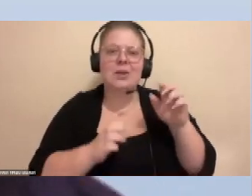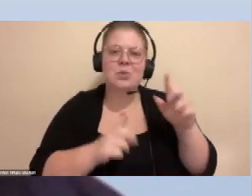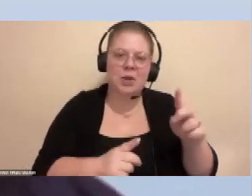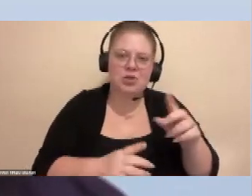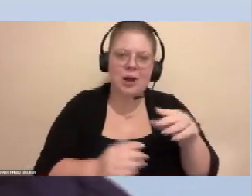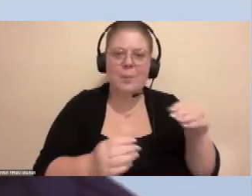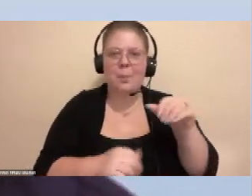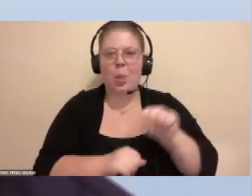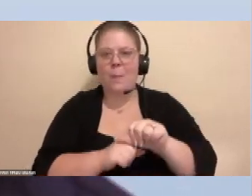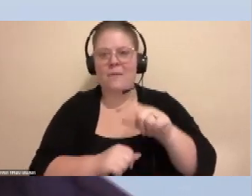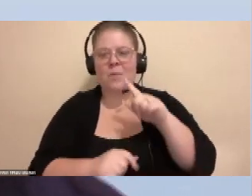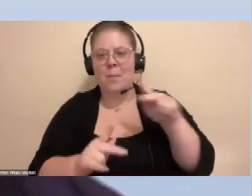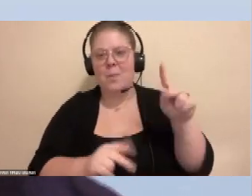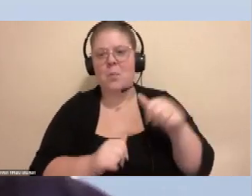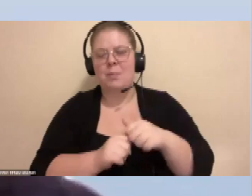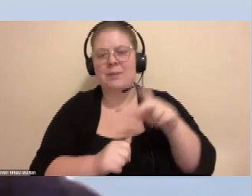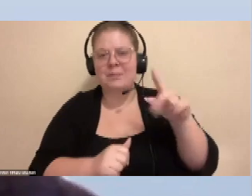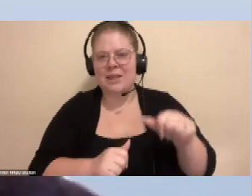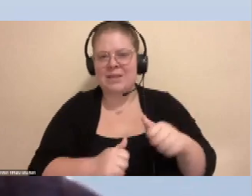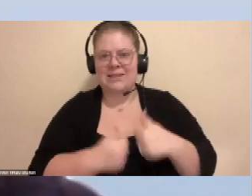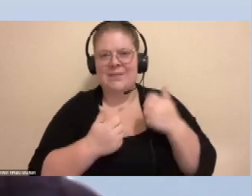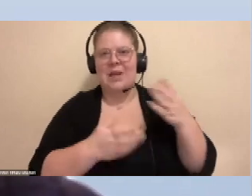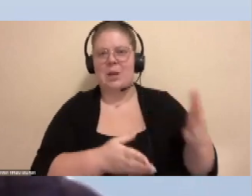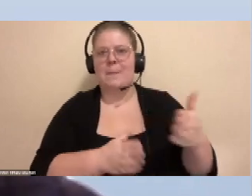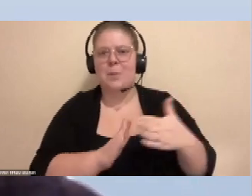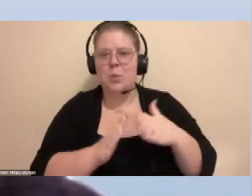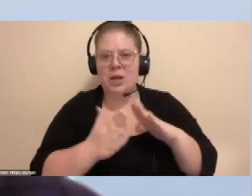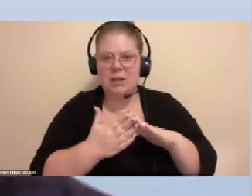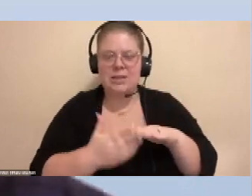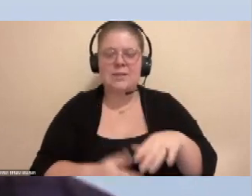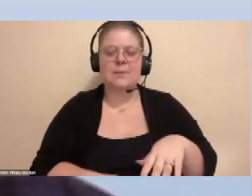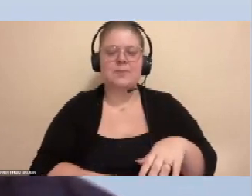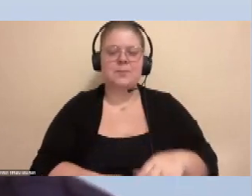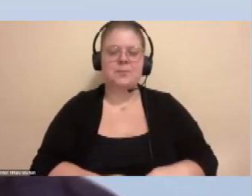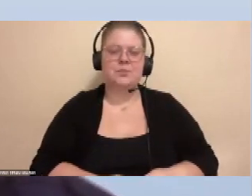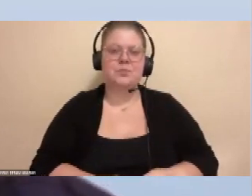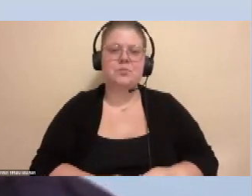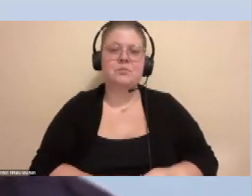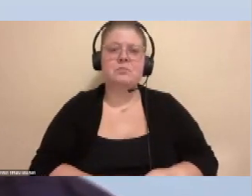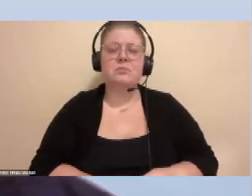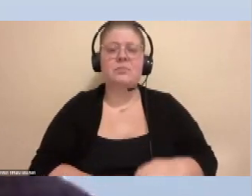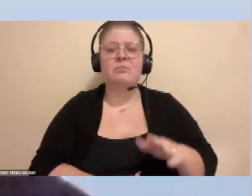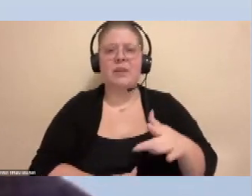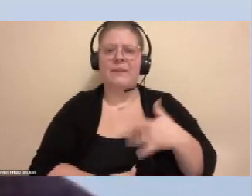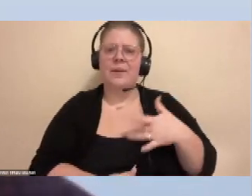disabilities living in the community. I think it's really important to see where,